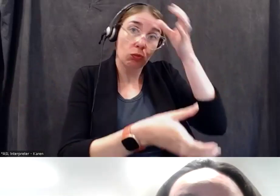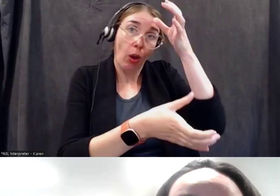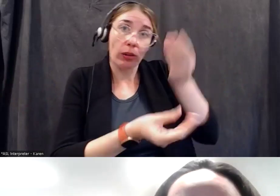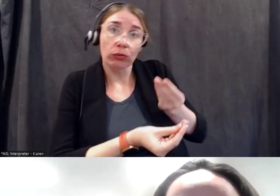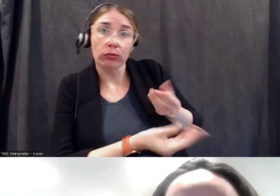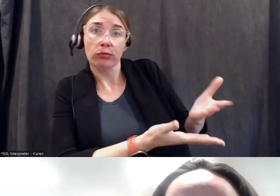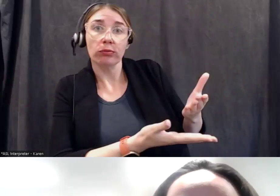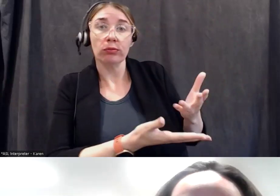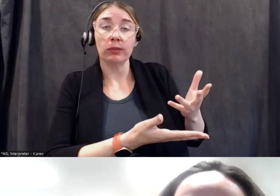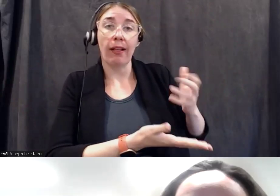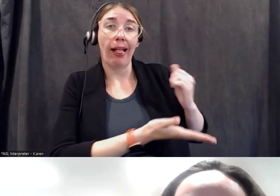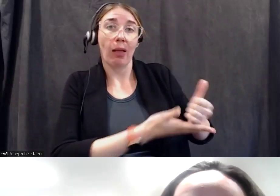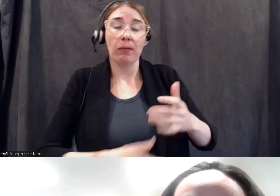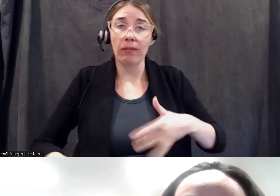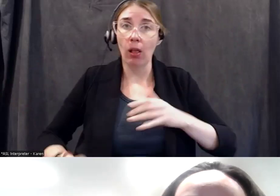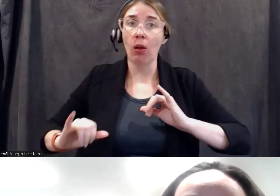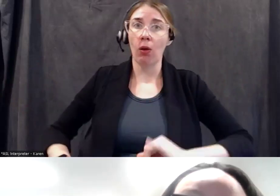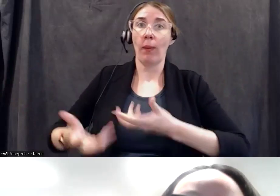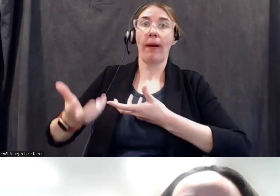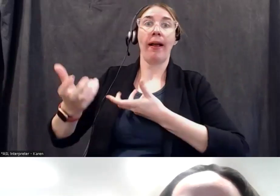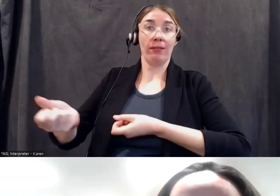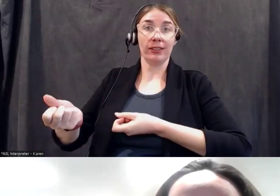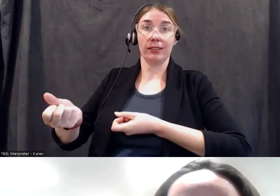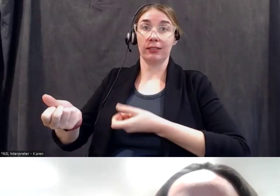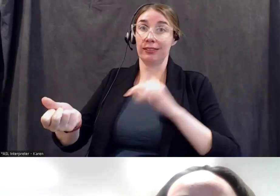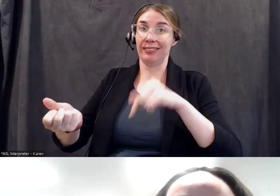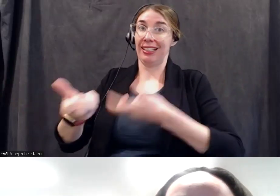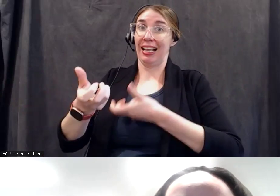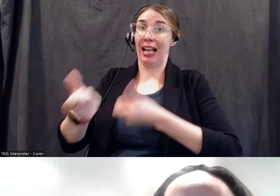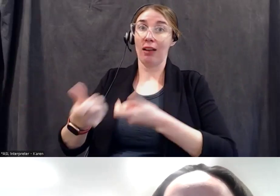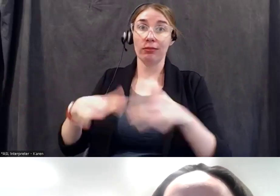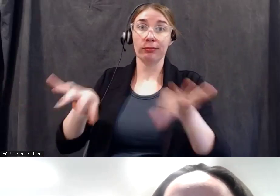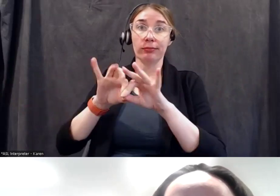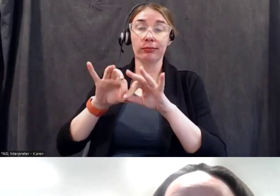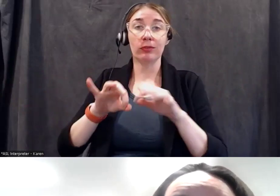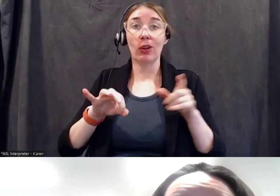the other component of it, the confidence to just pick up something new and try it,